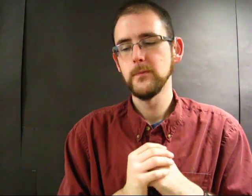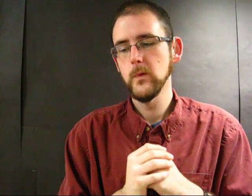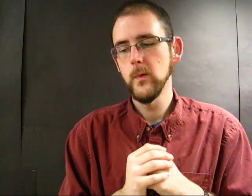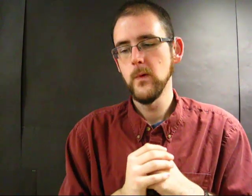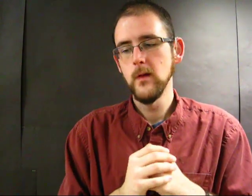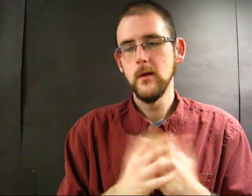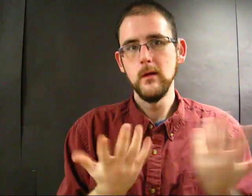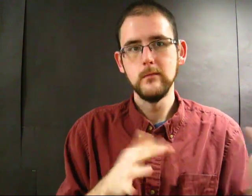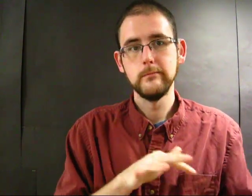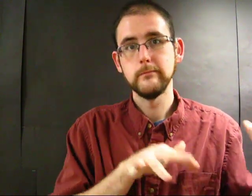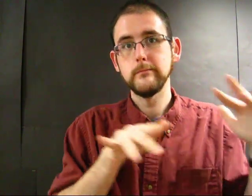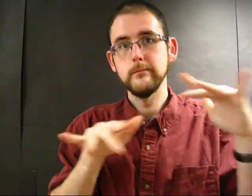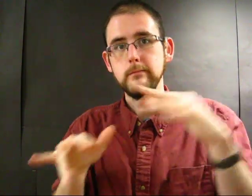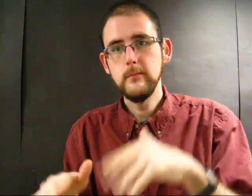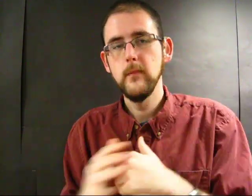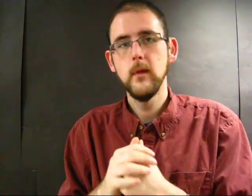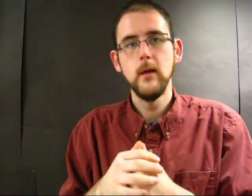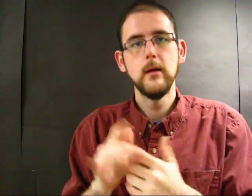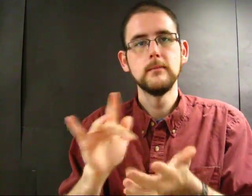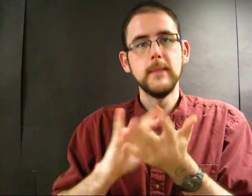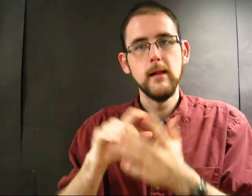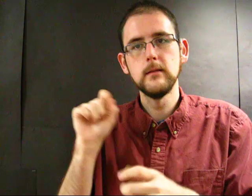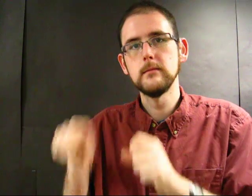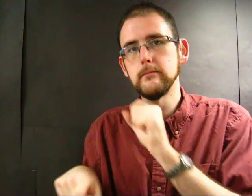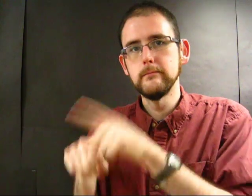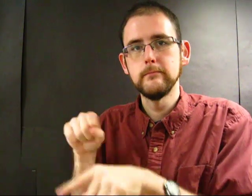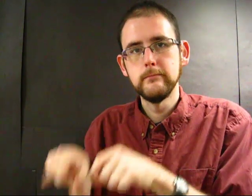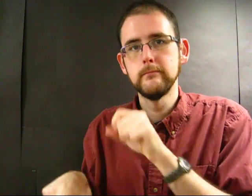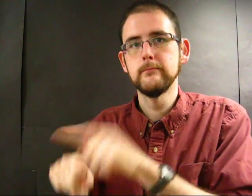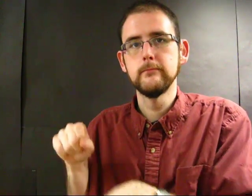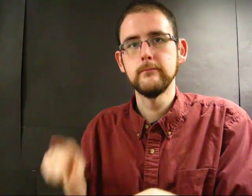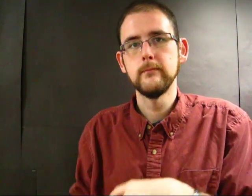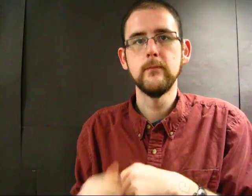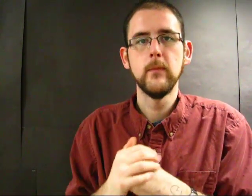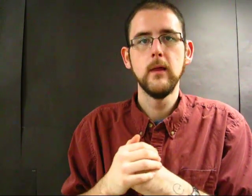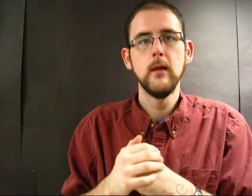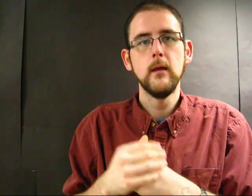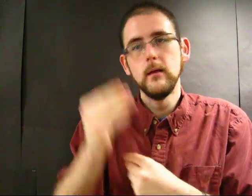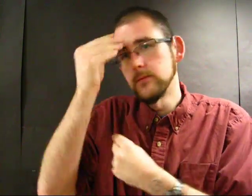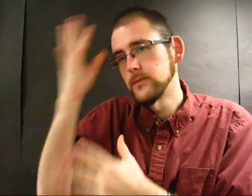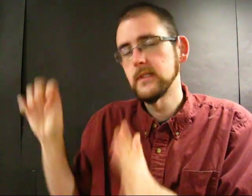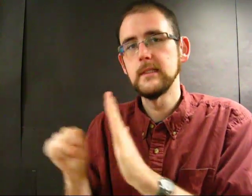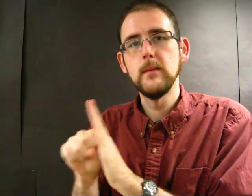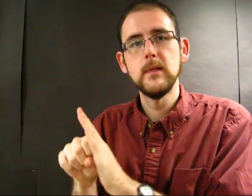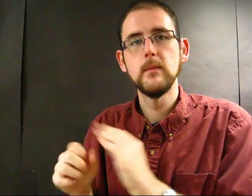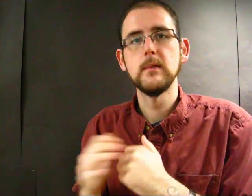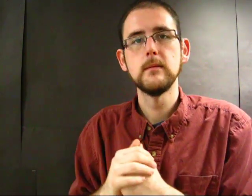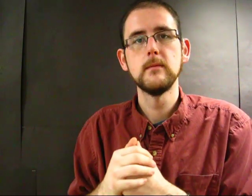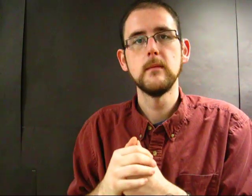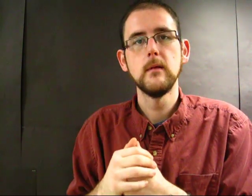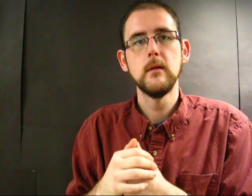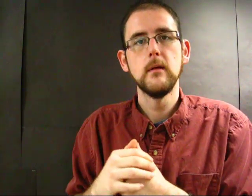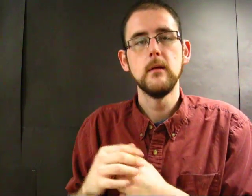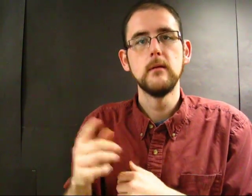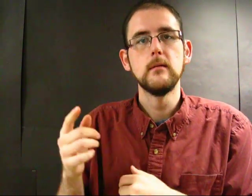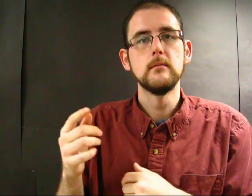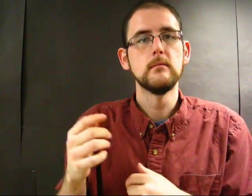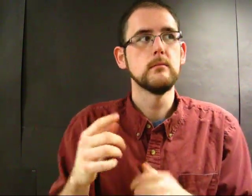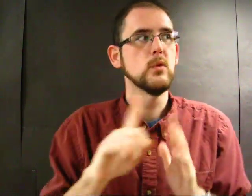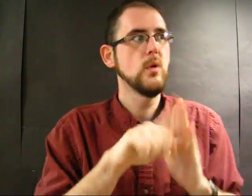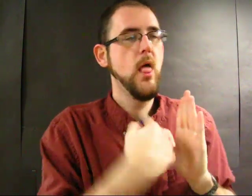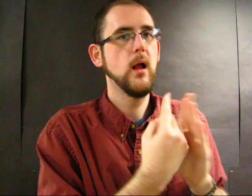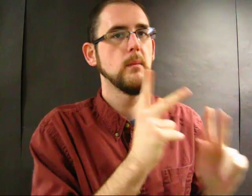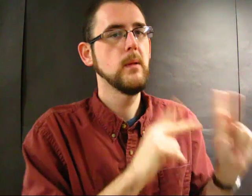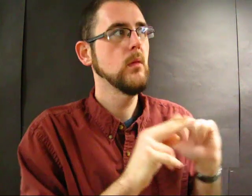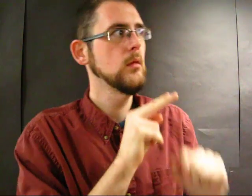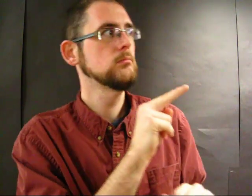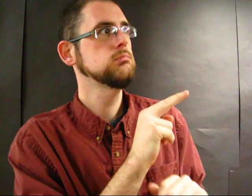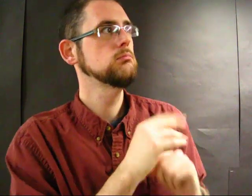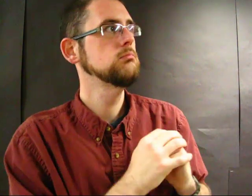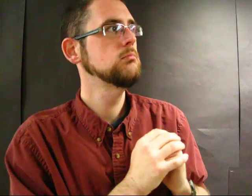So we went and dispensed pills and told them about the symptoms, and the locals saw all this, and